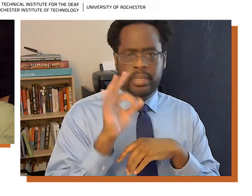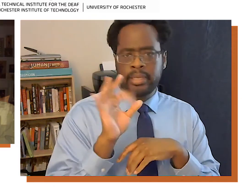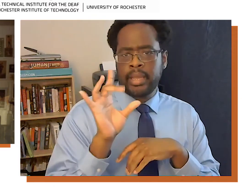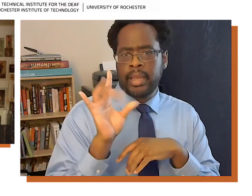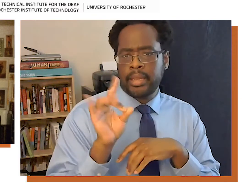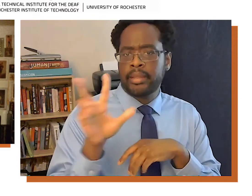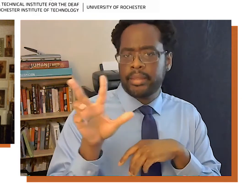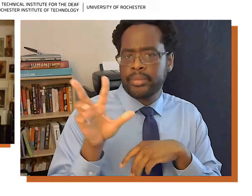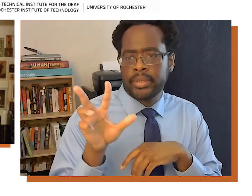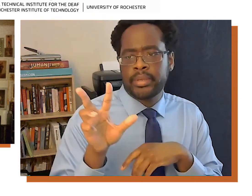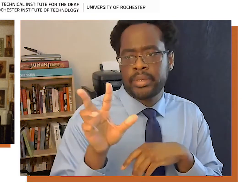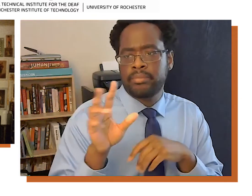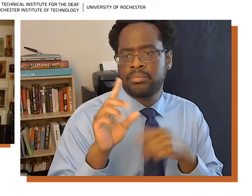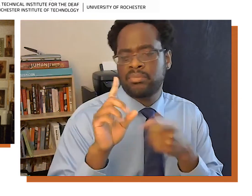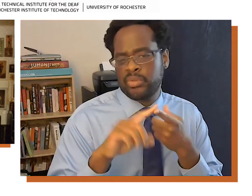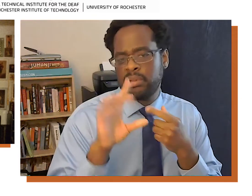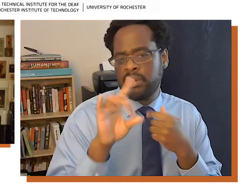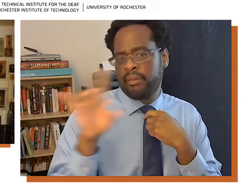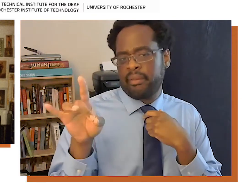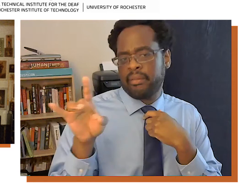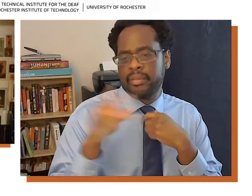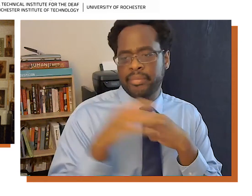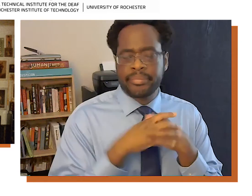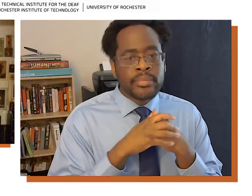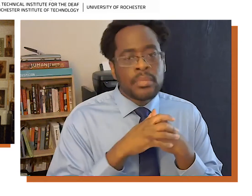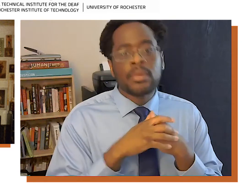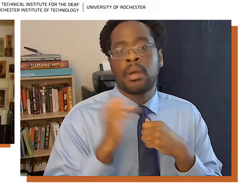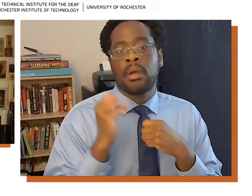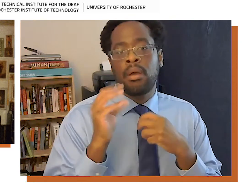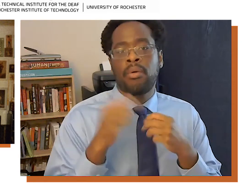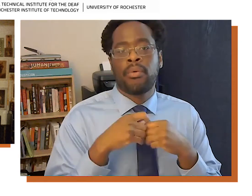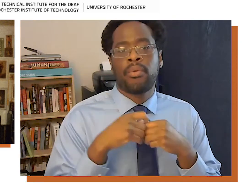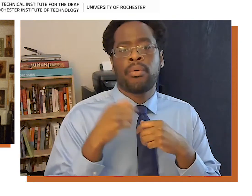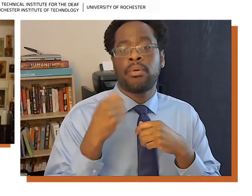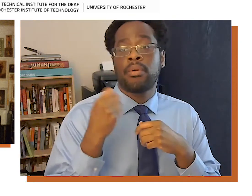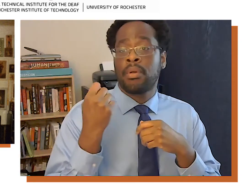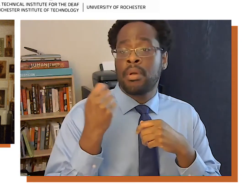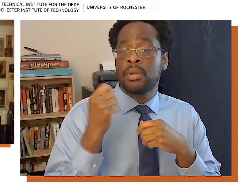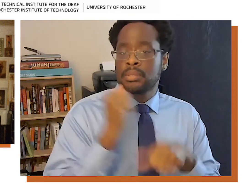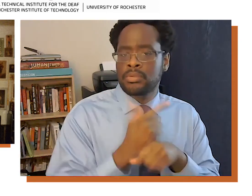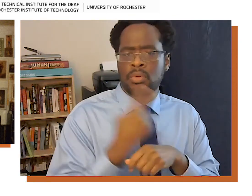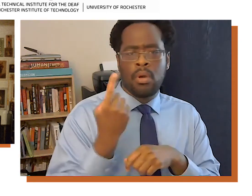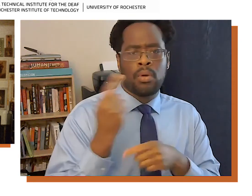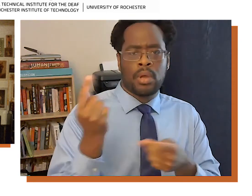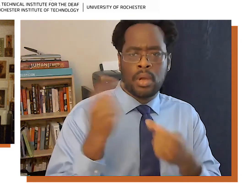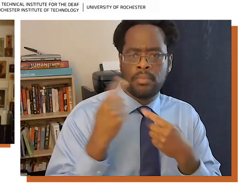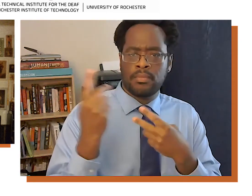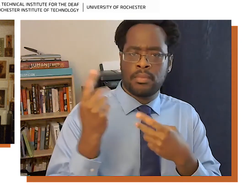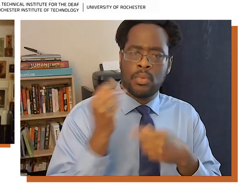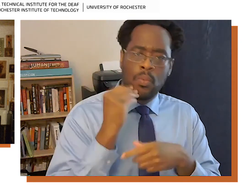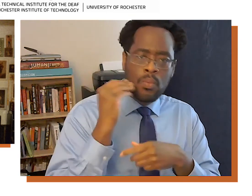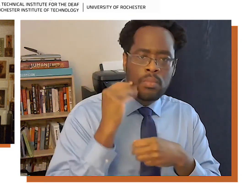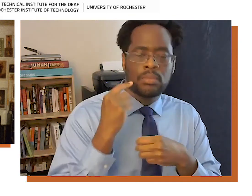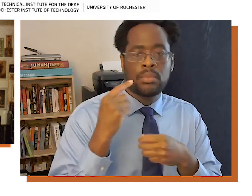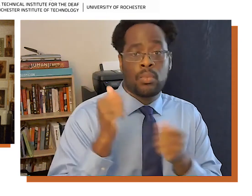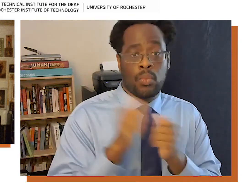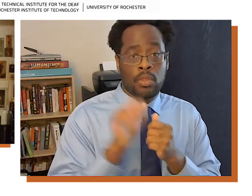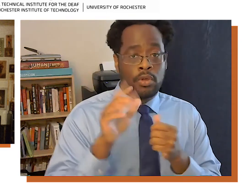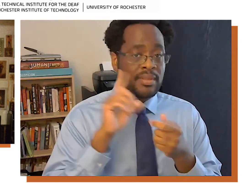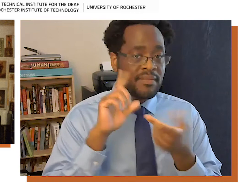I think my sister was in college 1983 to '88.